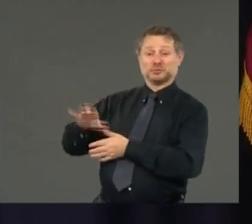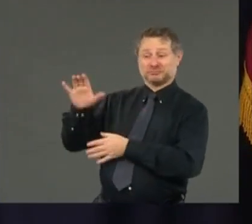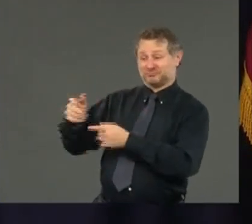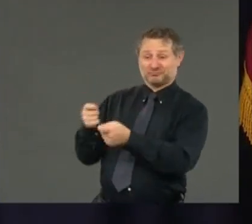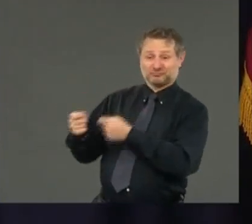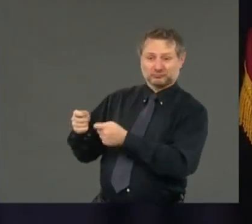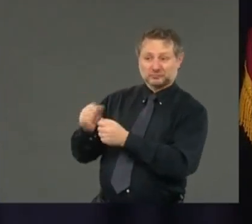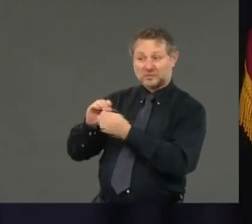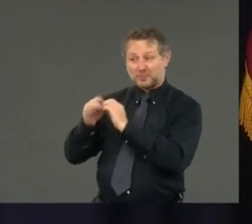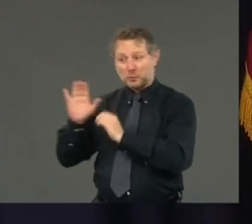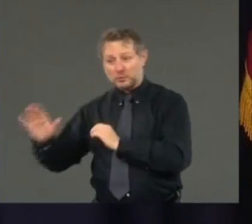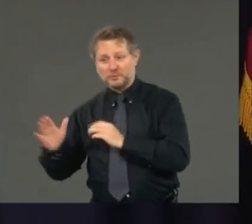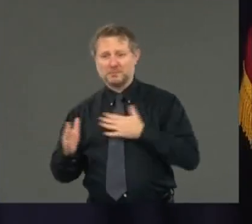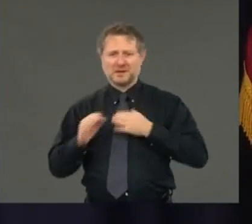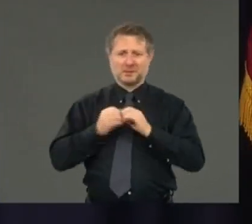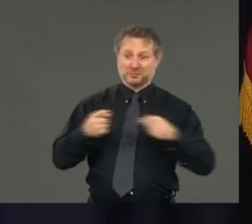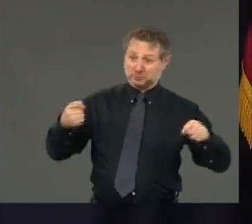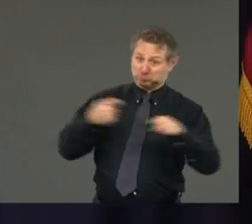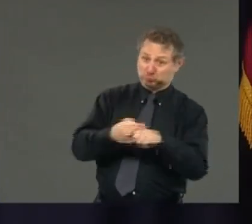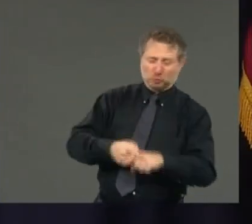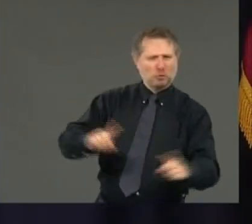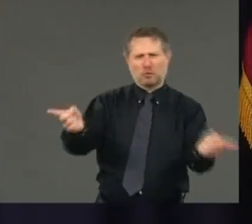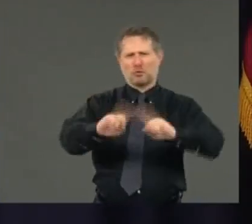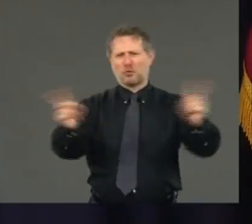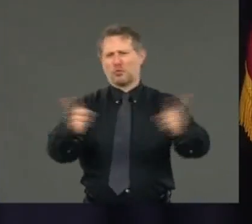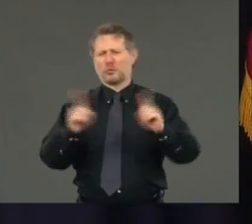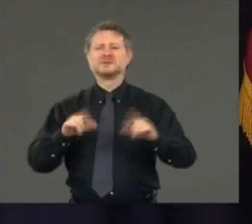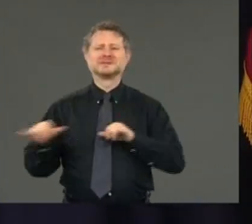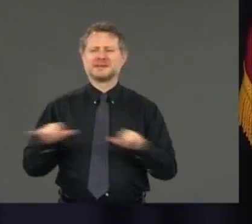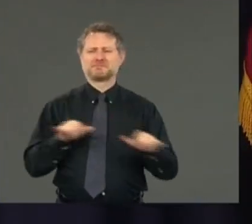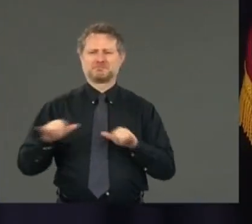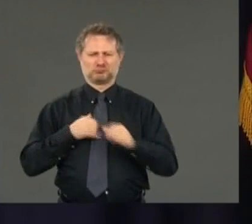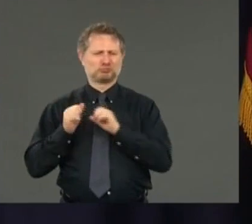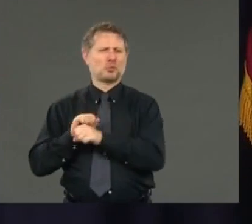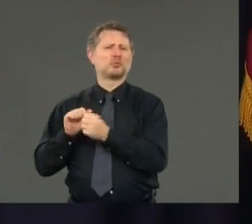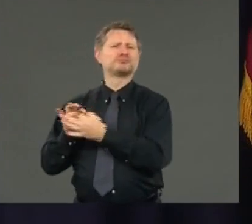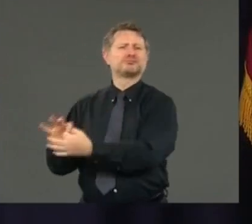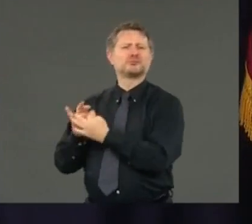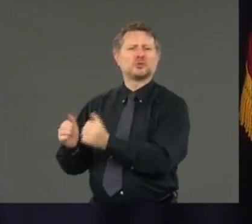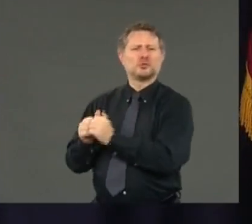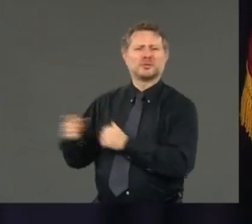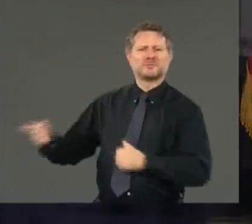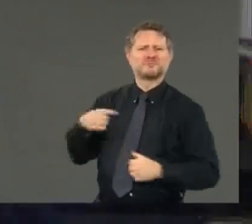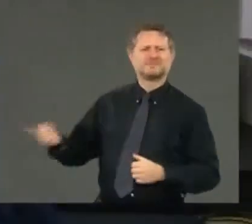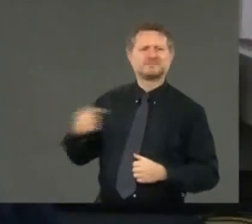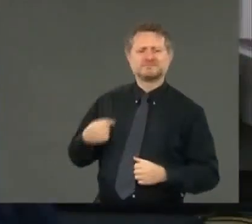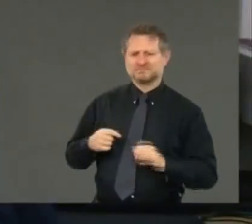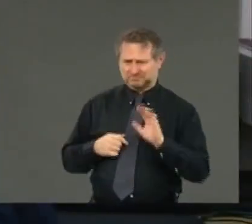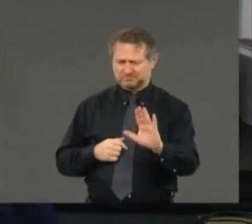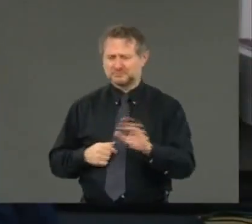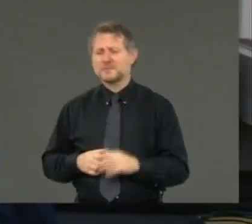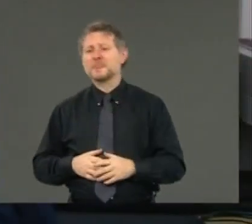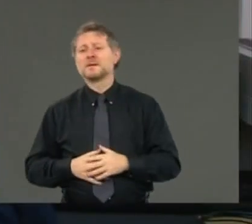LIGHT AND THEY TAILT BECAUSE SATISFIES MAYOR DID JEAS JOB TO LOOK AT THE NUMBERS THEY DON'T